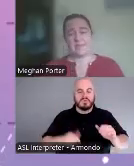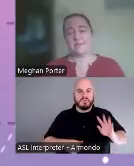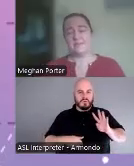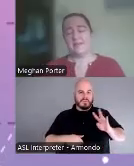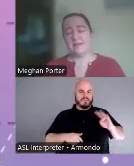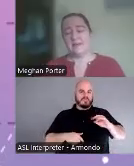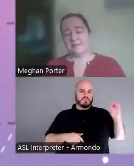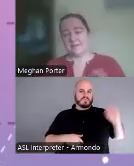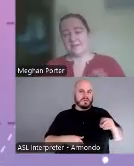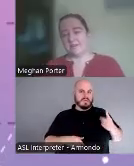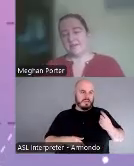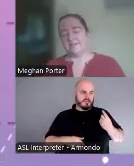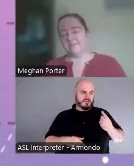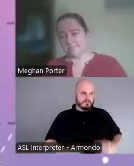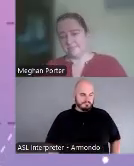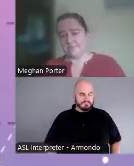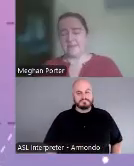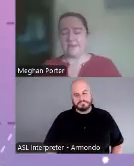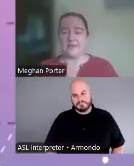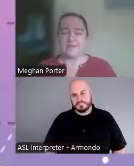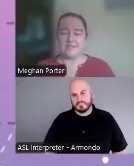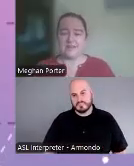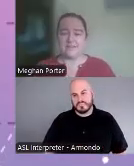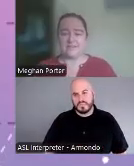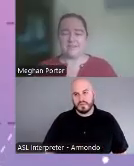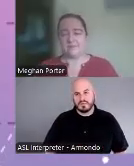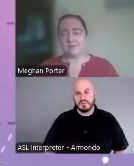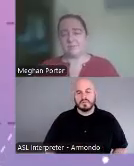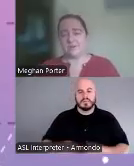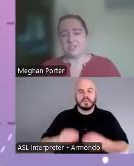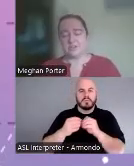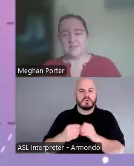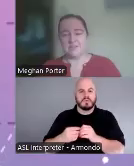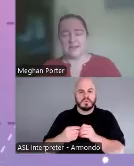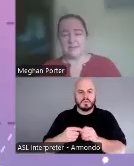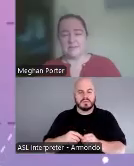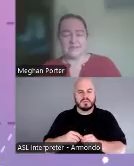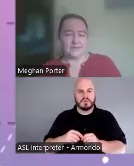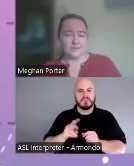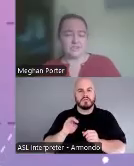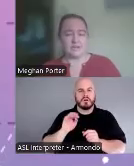The figure on this slide is-- it's a vertical bar chart, stacked bar chart.